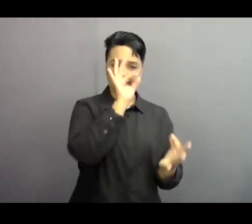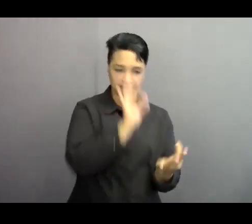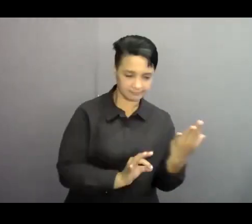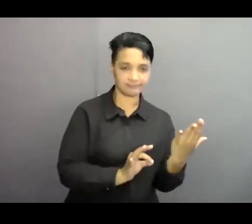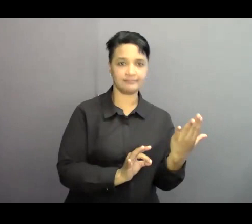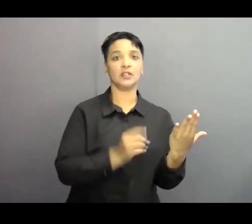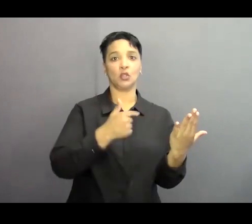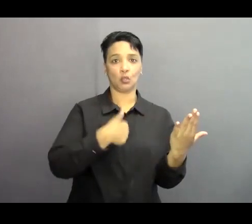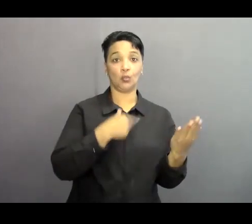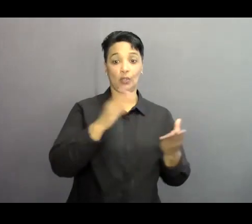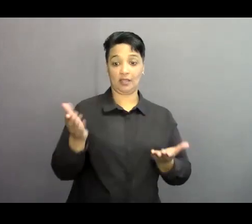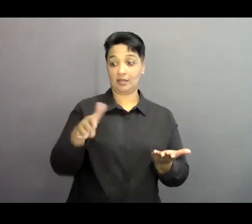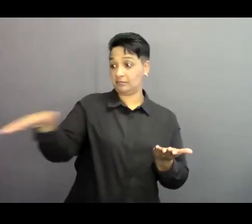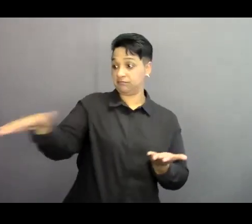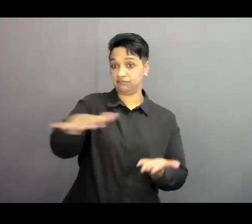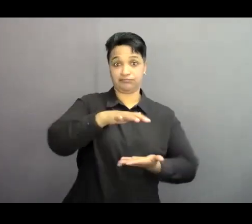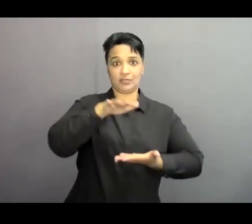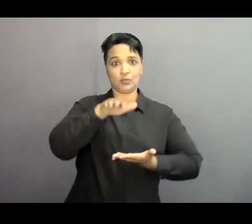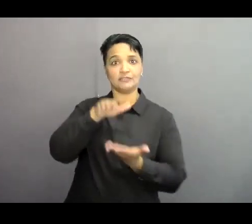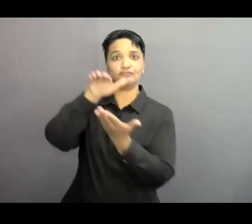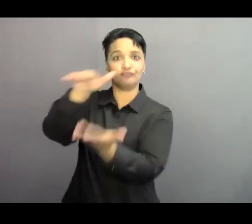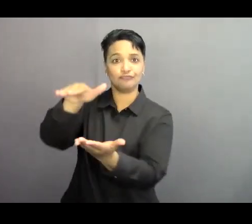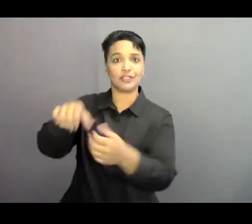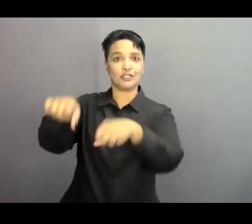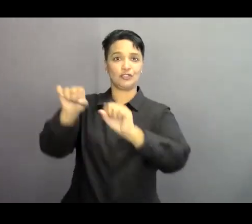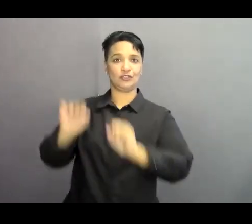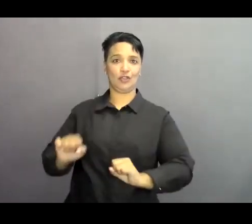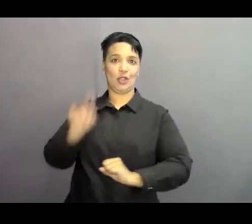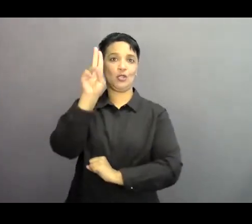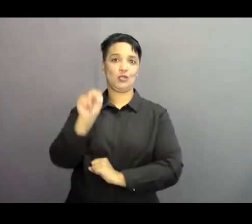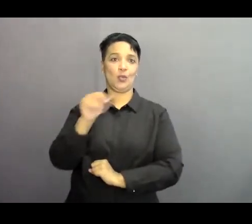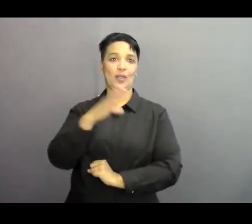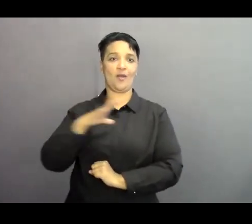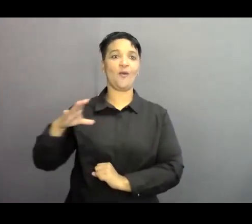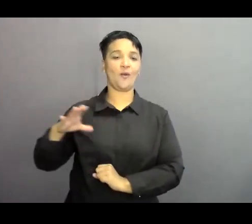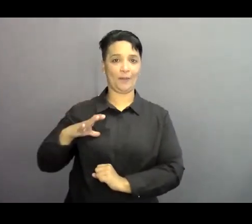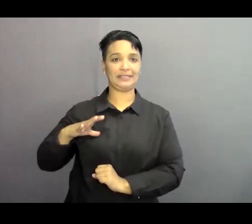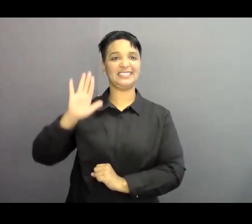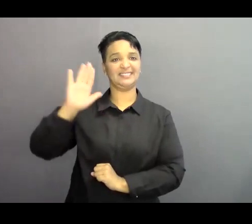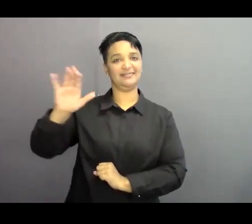to the chair of the UN Committee on the Rights of Persons with Disabilities - the real committee.